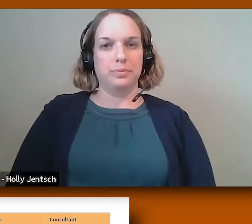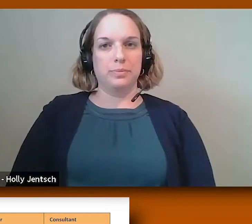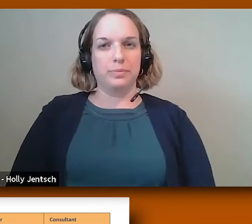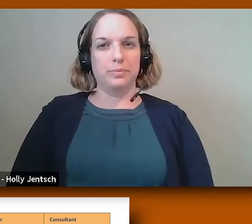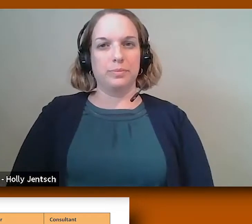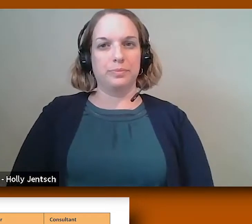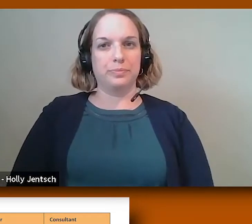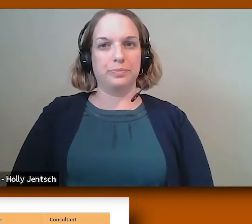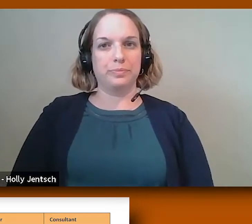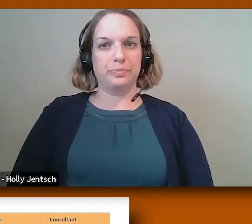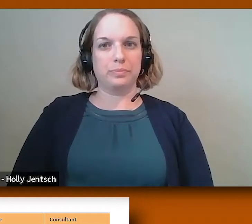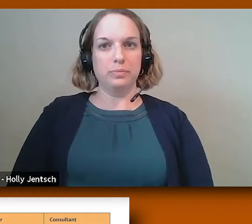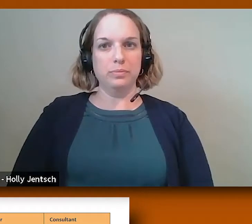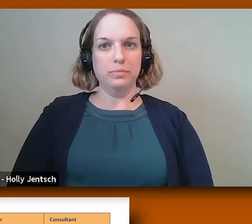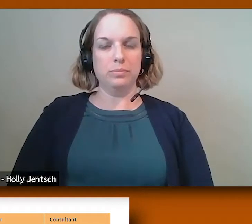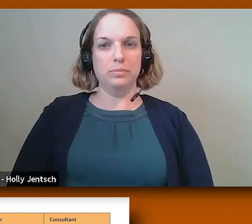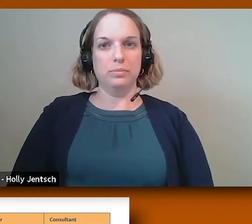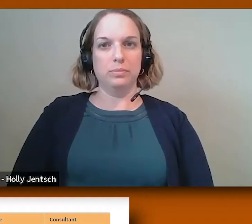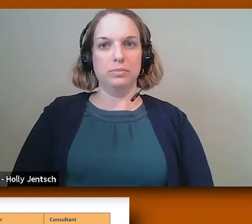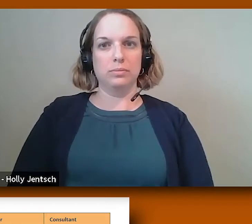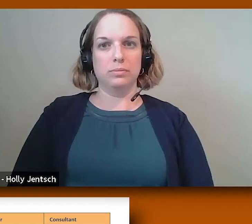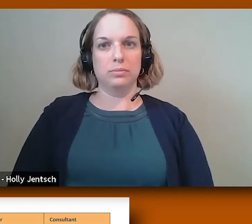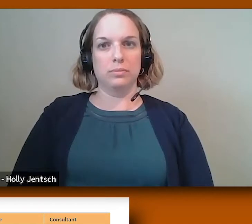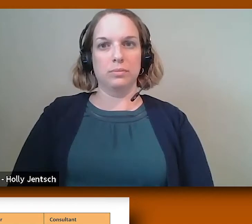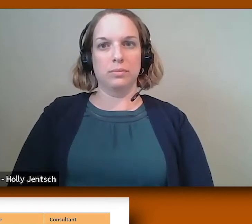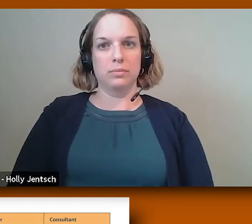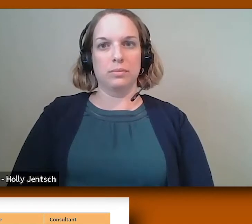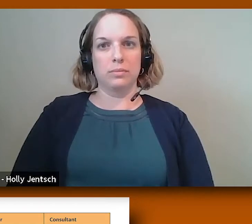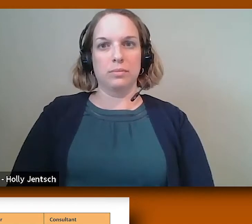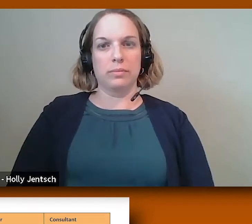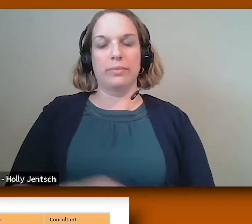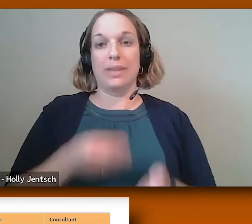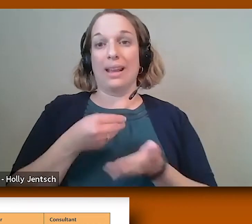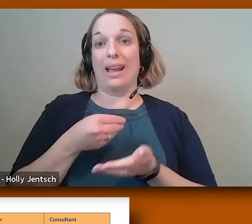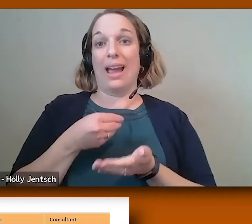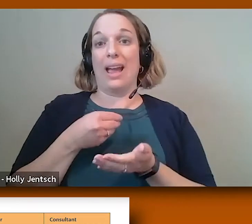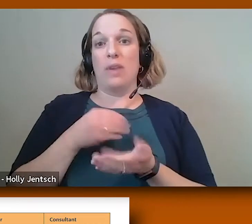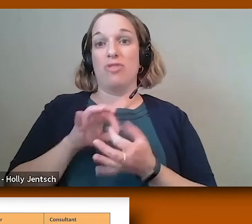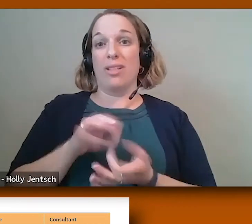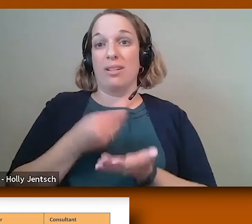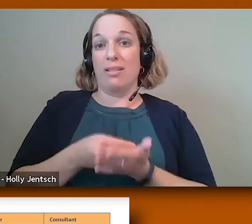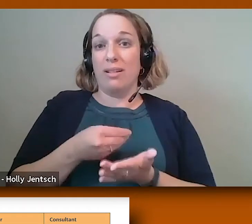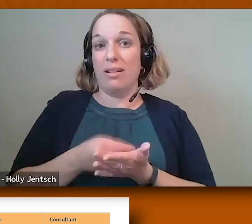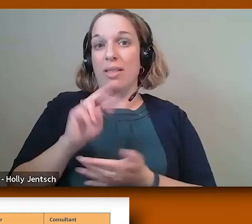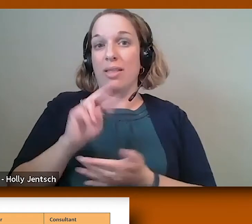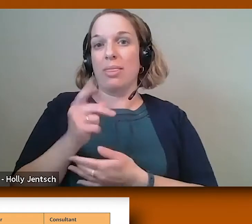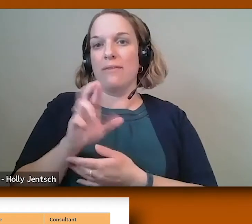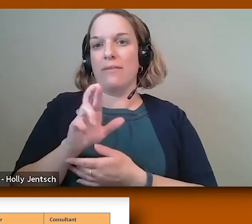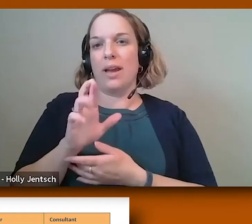Financially, a vendor will not only provide you a quote for the hourly rate of the goods or services